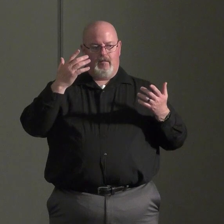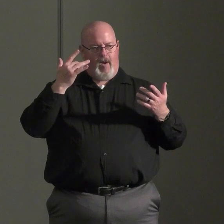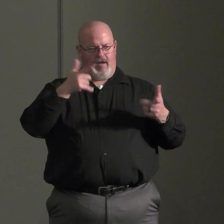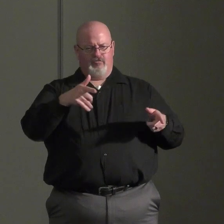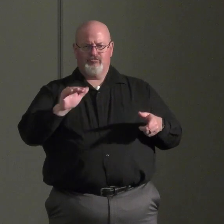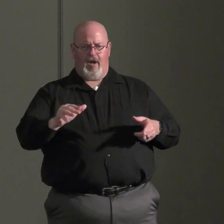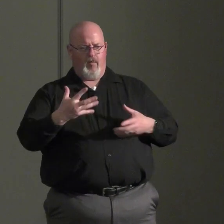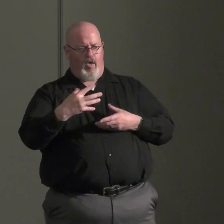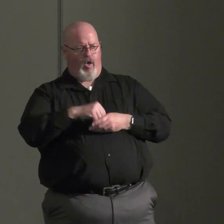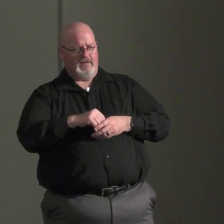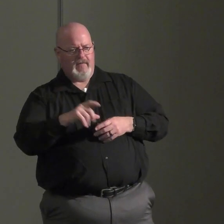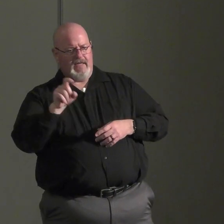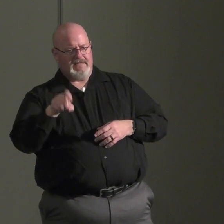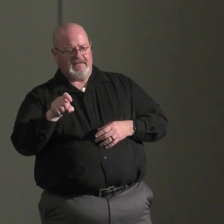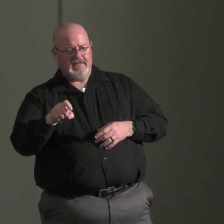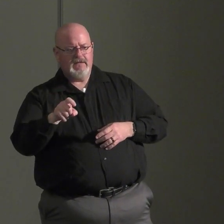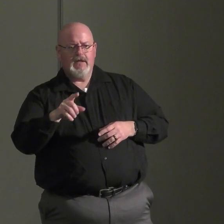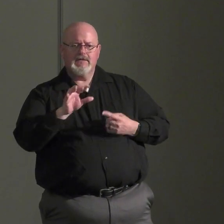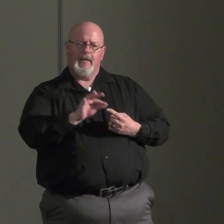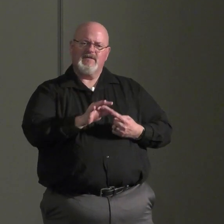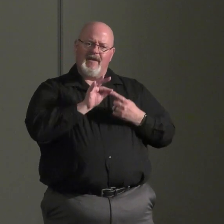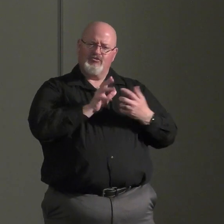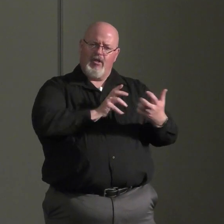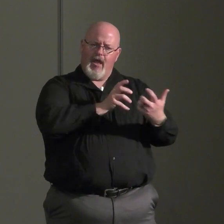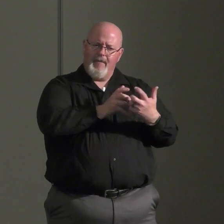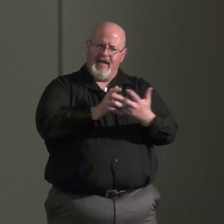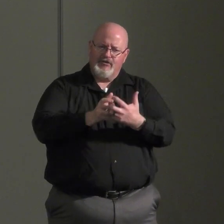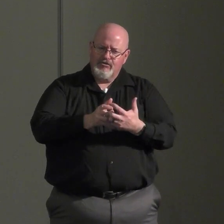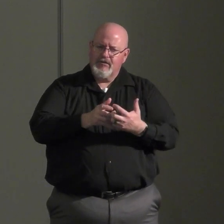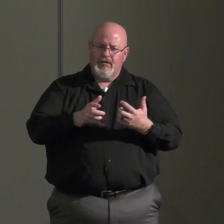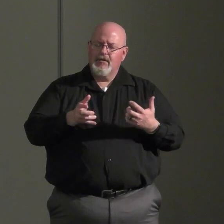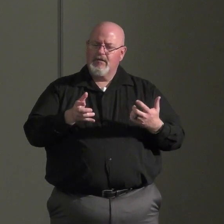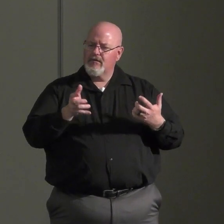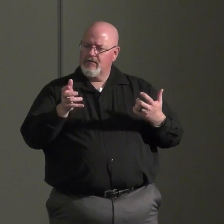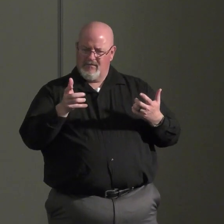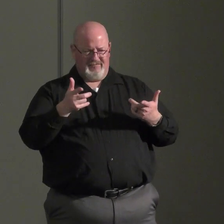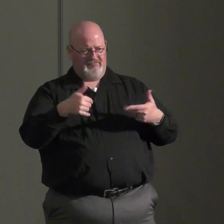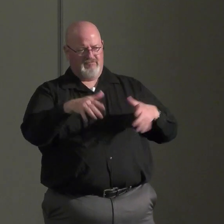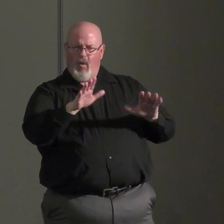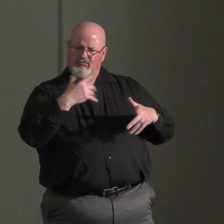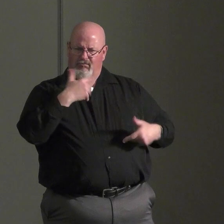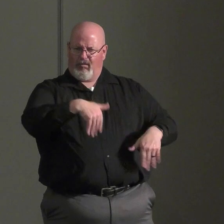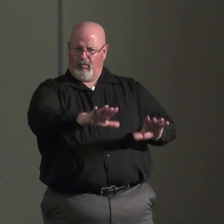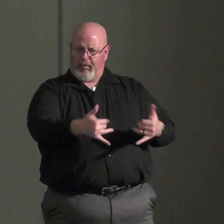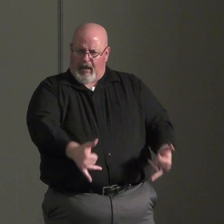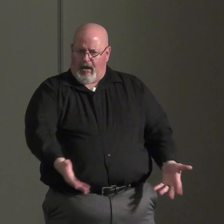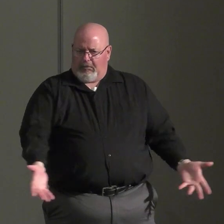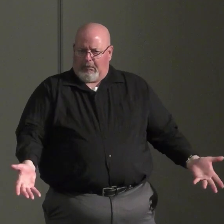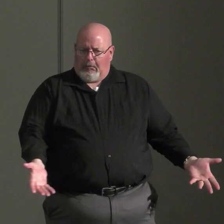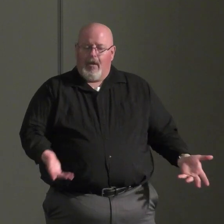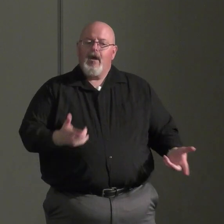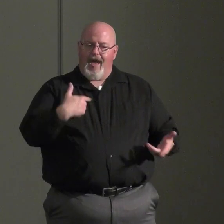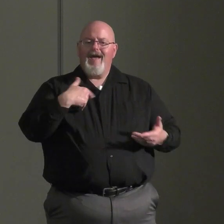with Autism need special accommodation to go play there are things that need to be done.